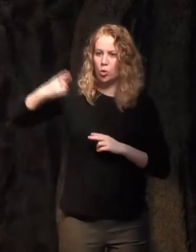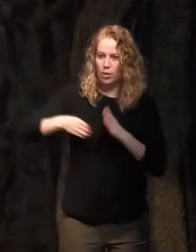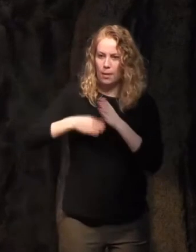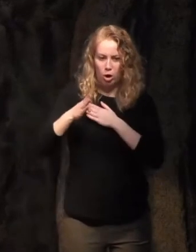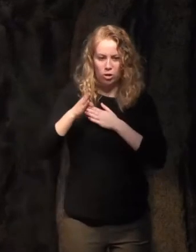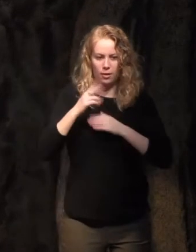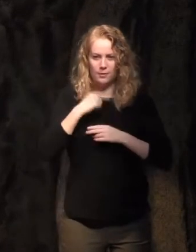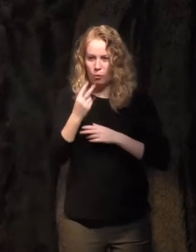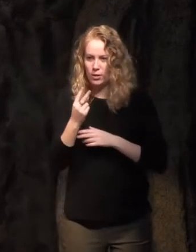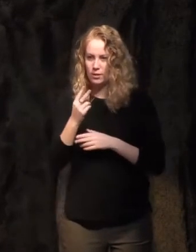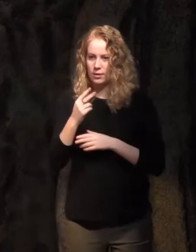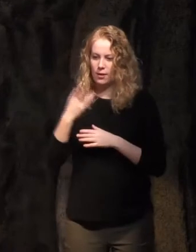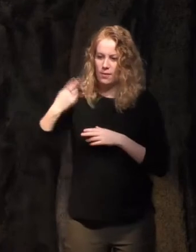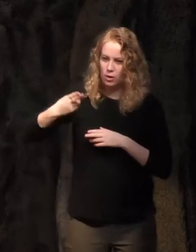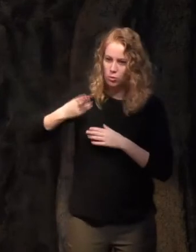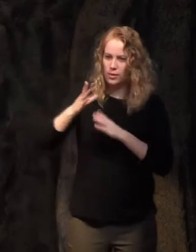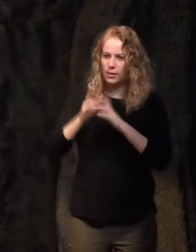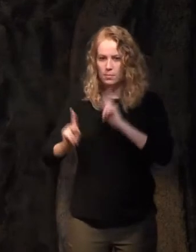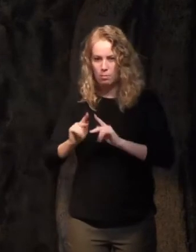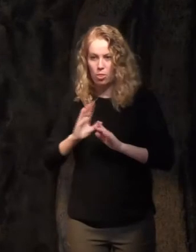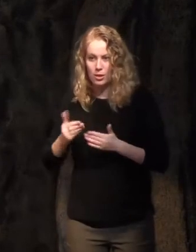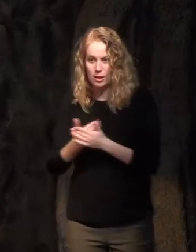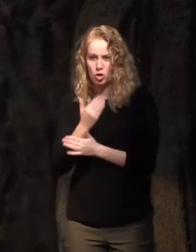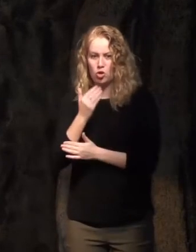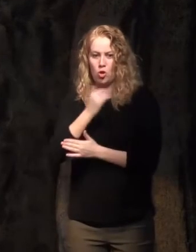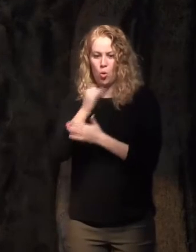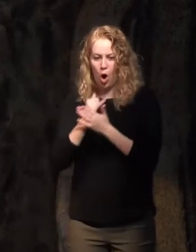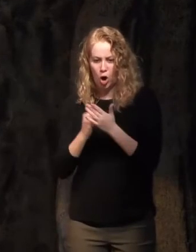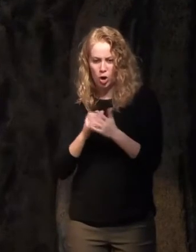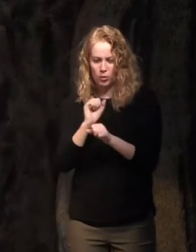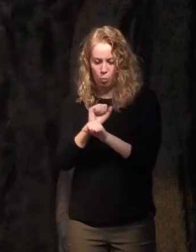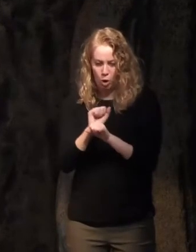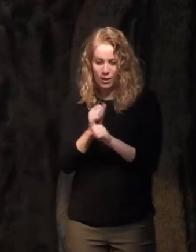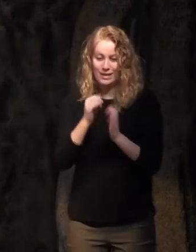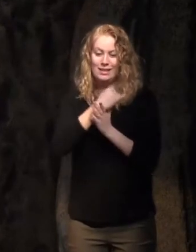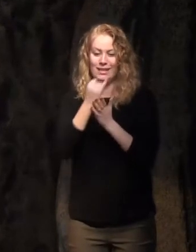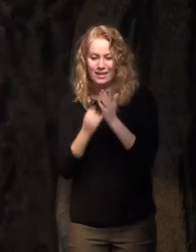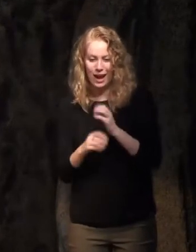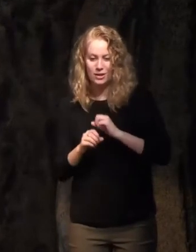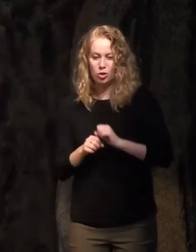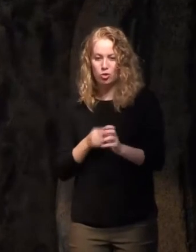stories, and people, these new artists' work is designed to amplify and empower.